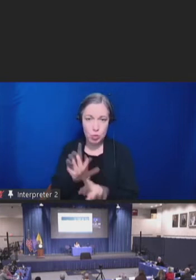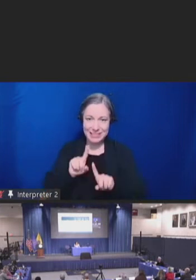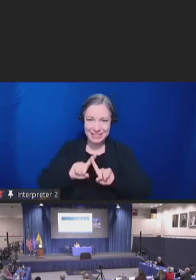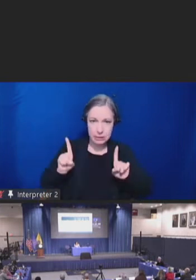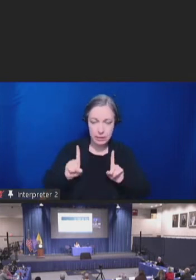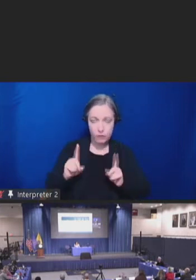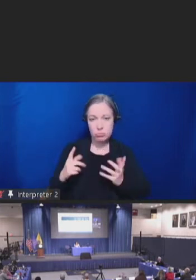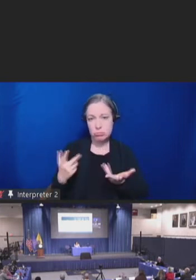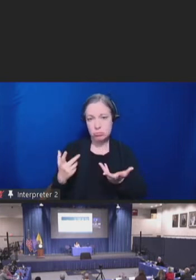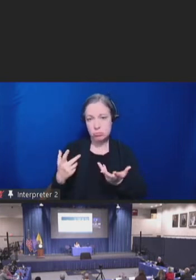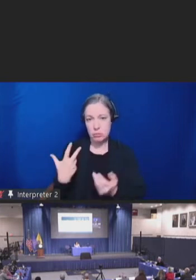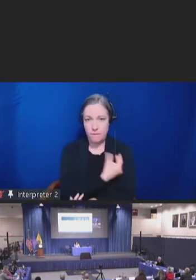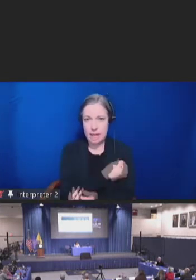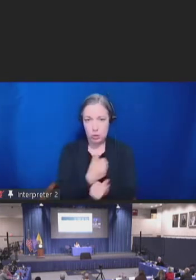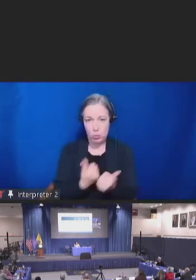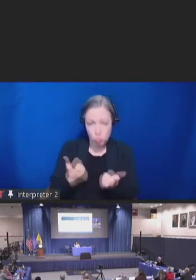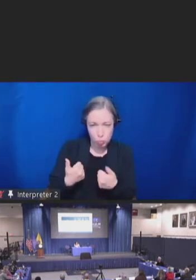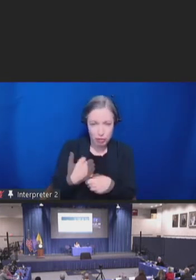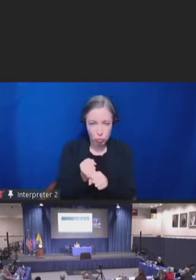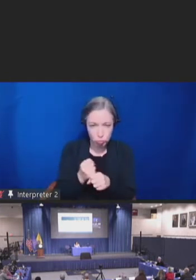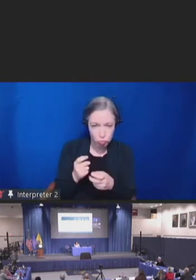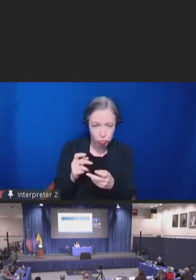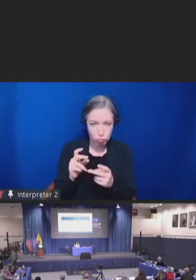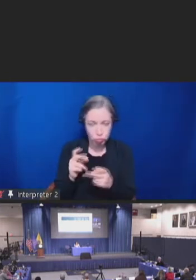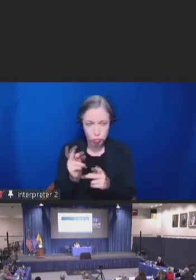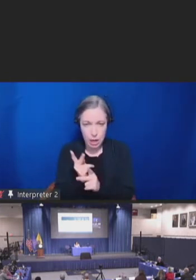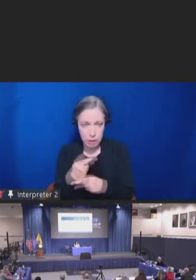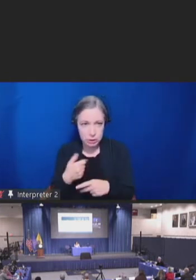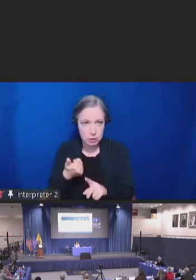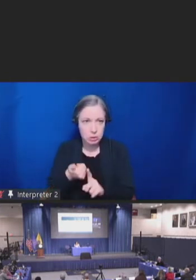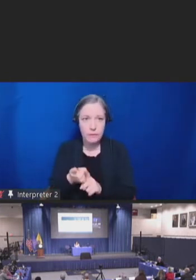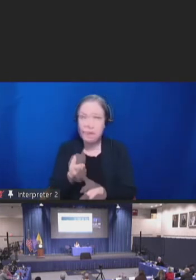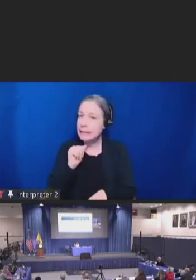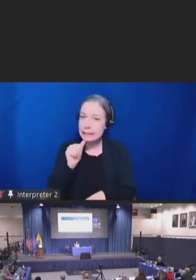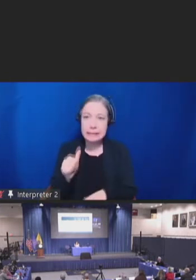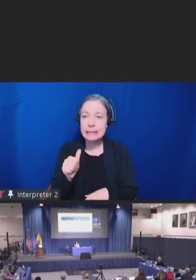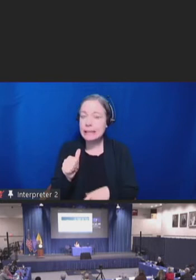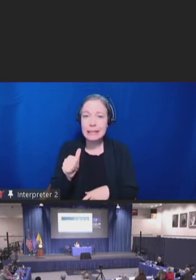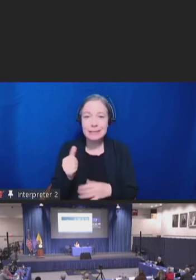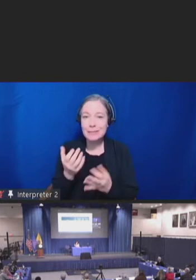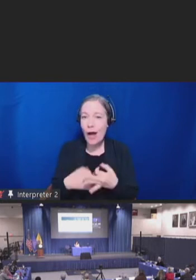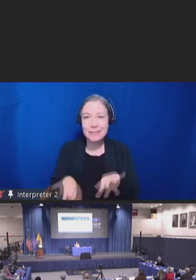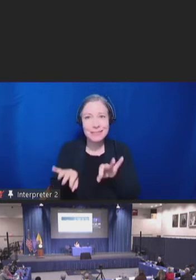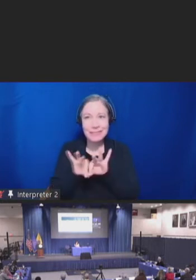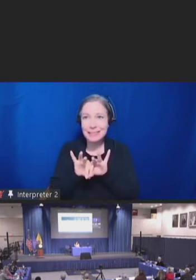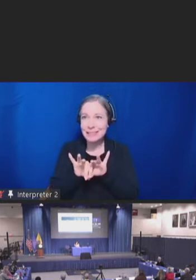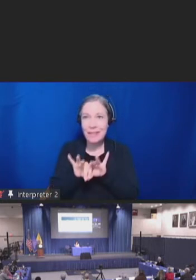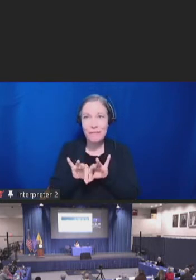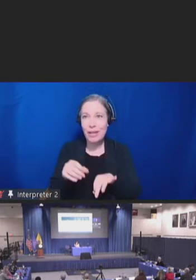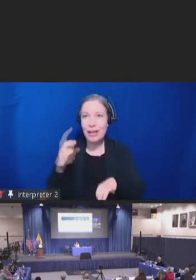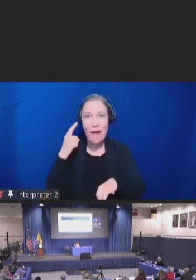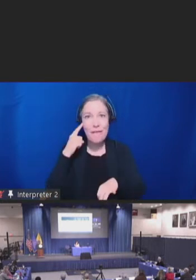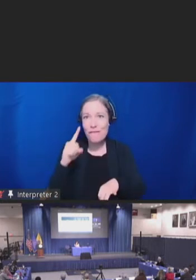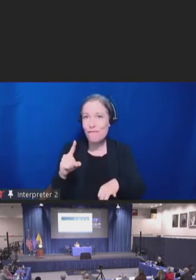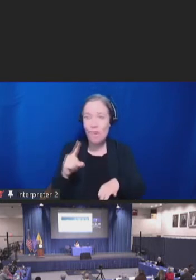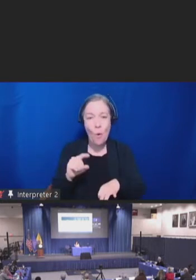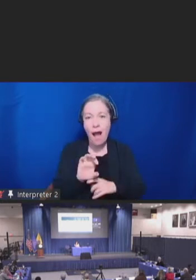Here was not significant for the eczema cohort but was significant for the no eczema cohort. The sample size is a little bit lower.